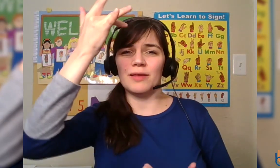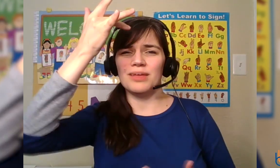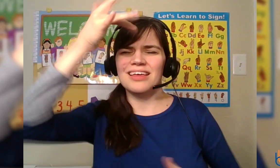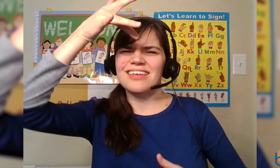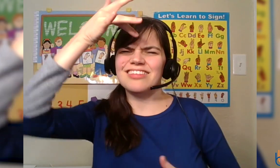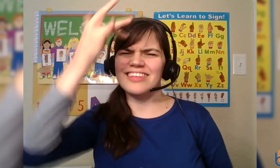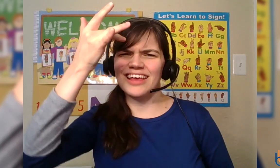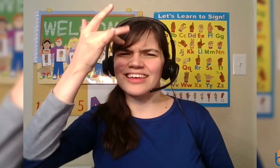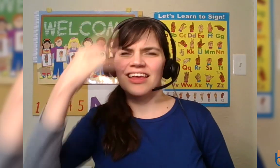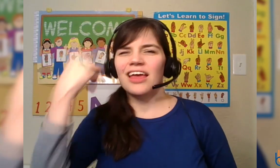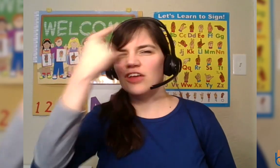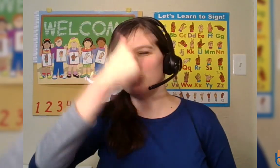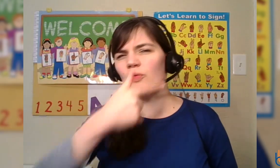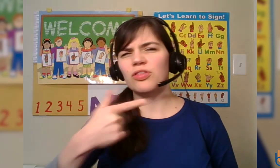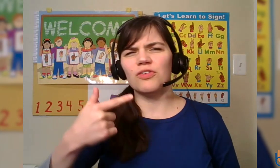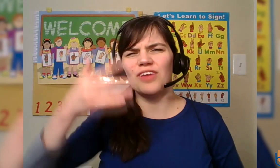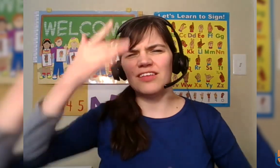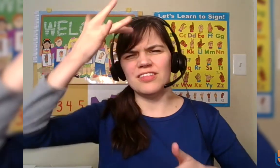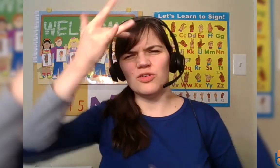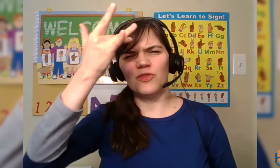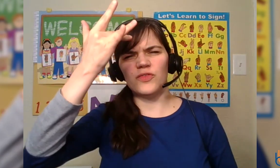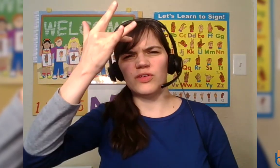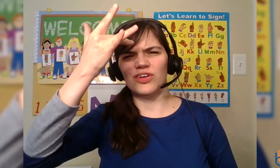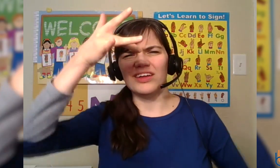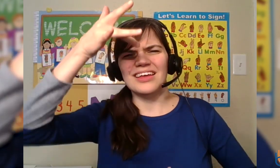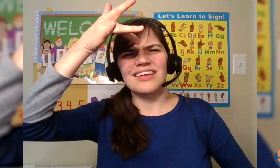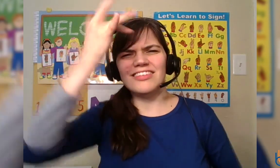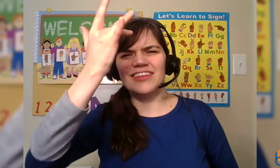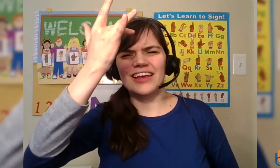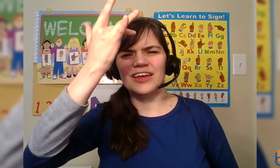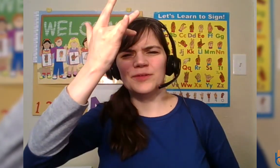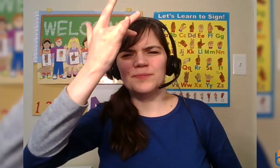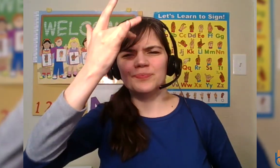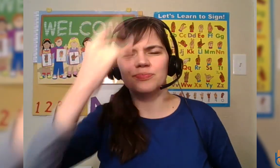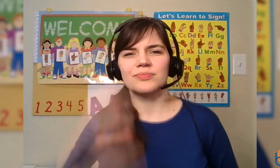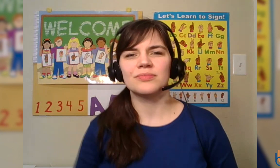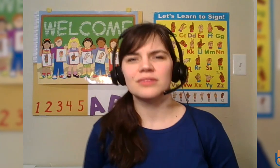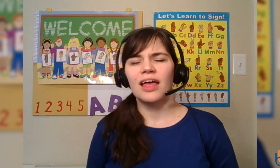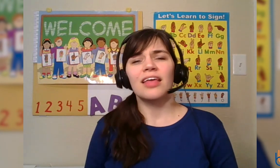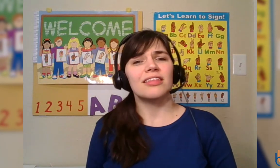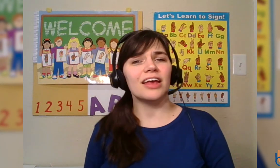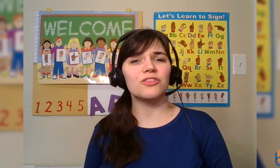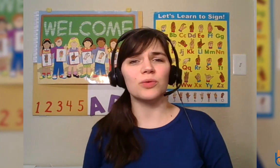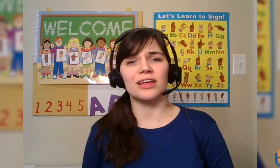sick. And show with your face that you don't feel good. Sick. The next word is